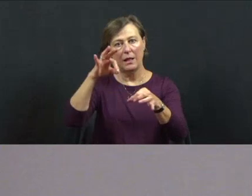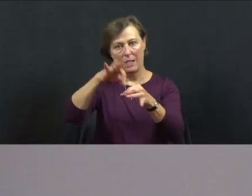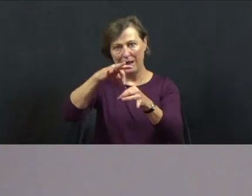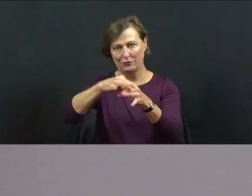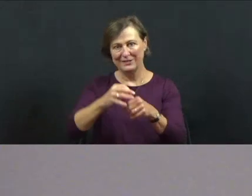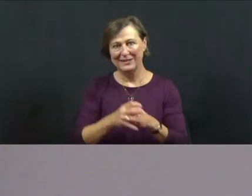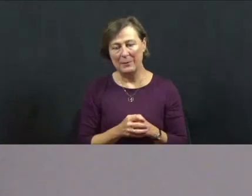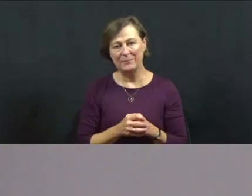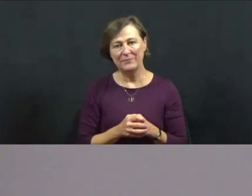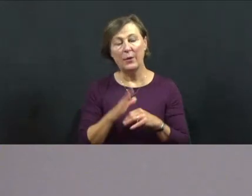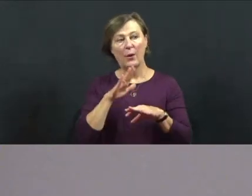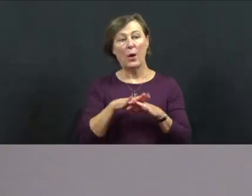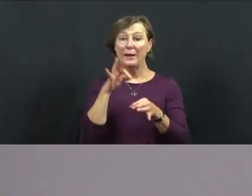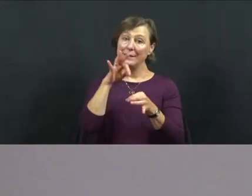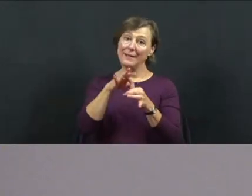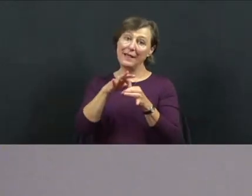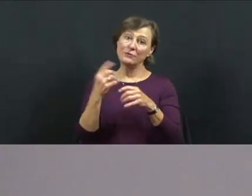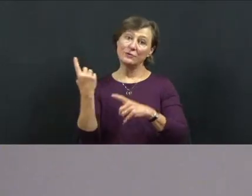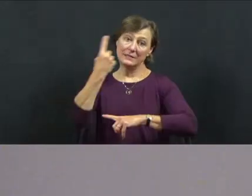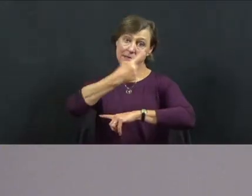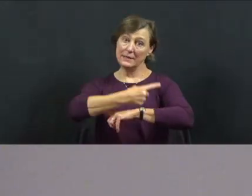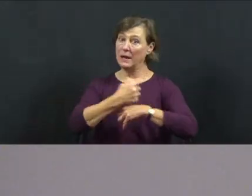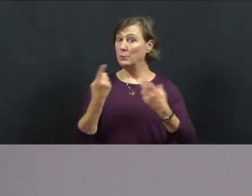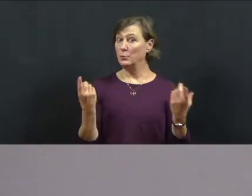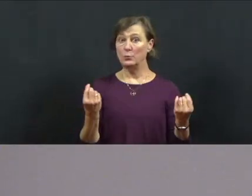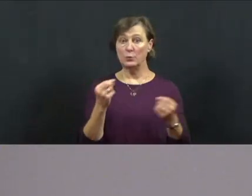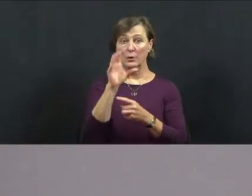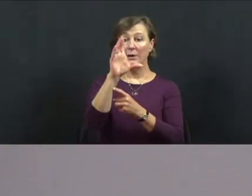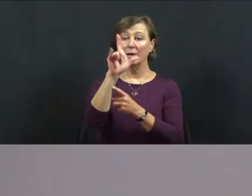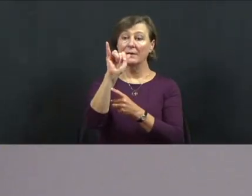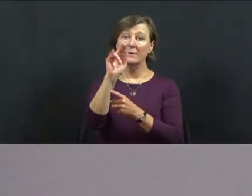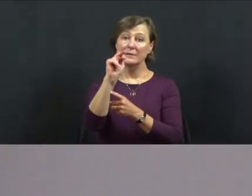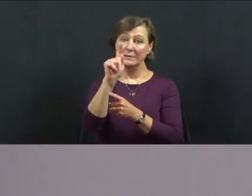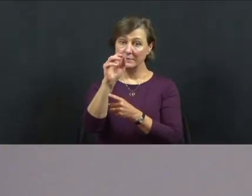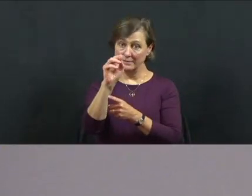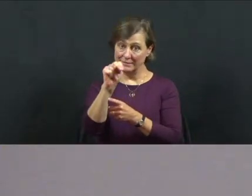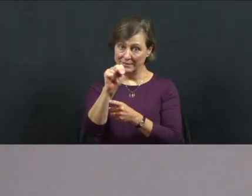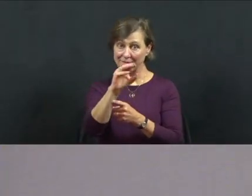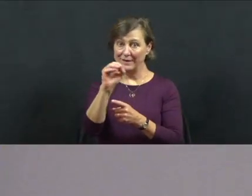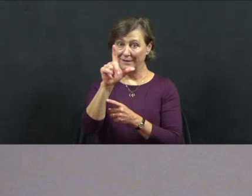So on election day, Clinton and Lizzie made their way to town.